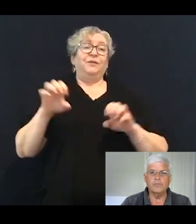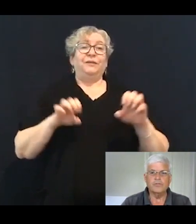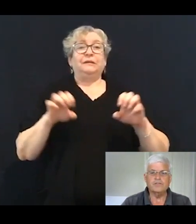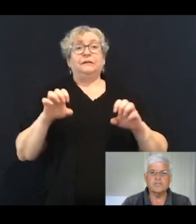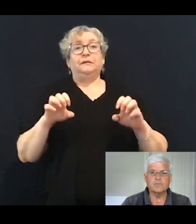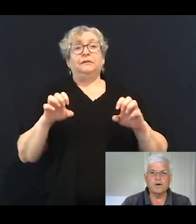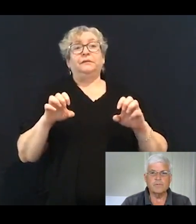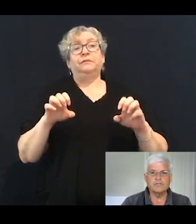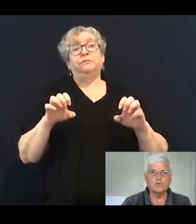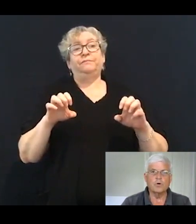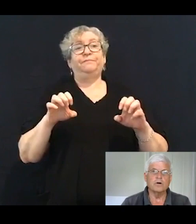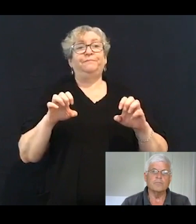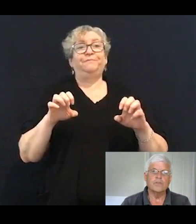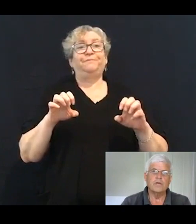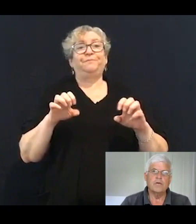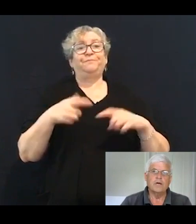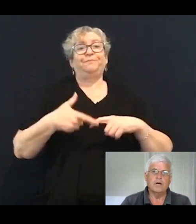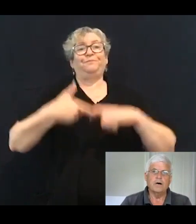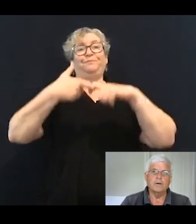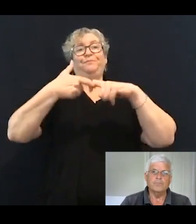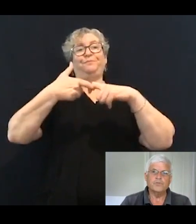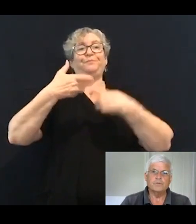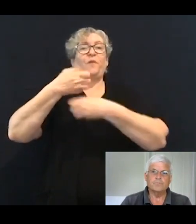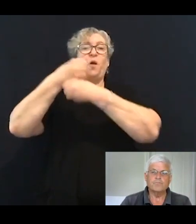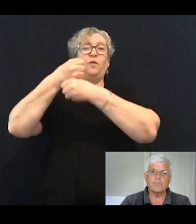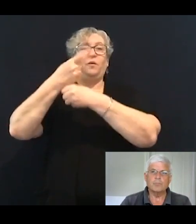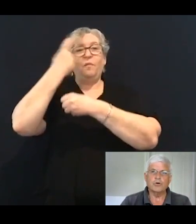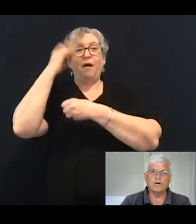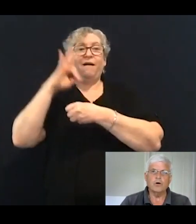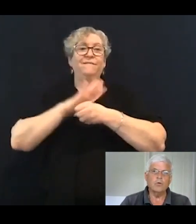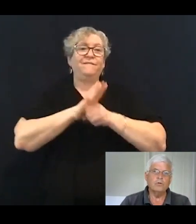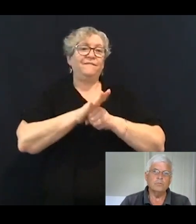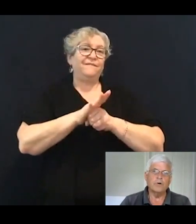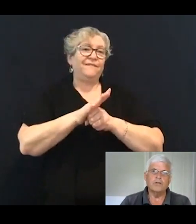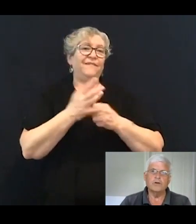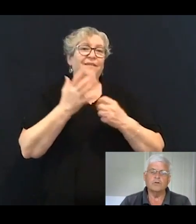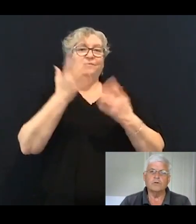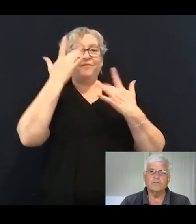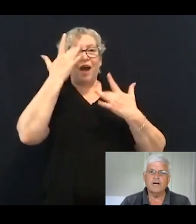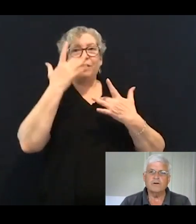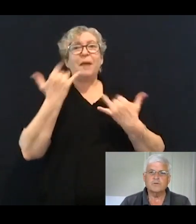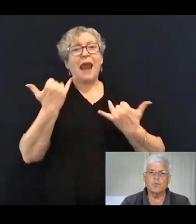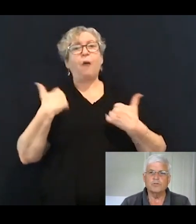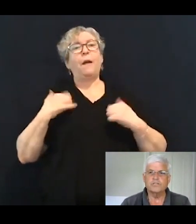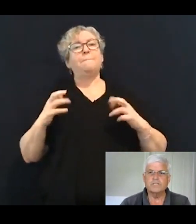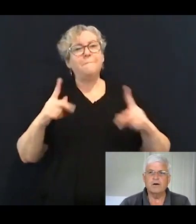were put on hold by the coronavirus. But we're just now getting back to them.